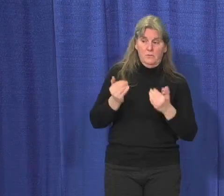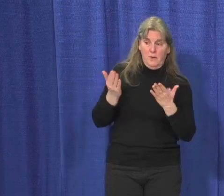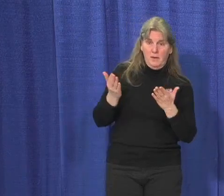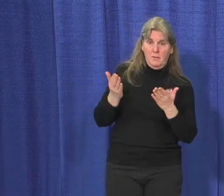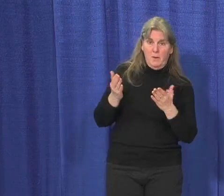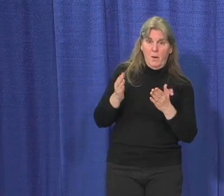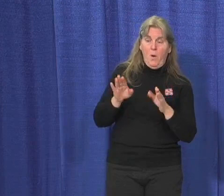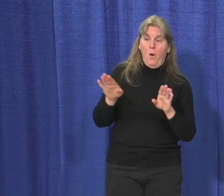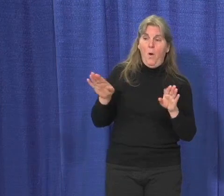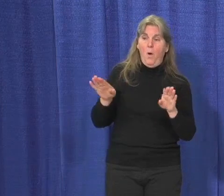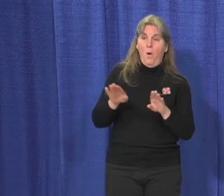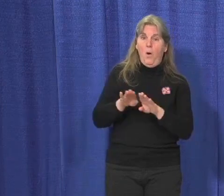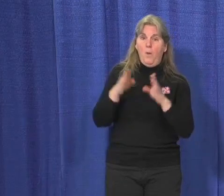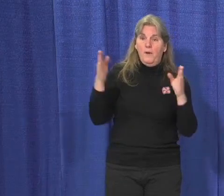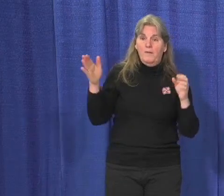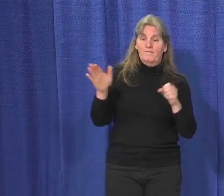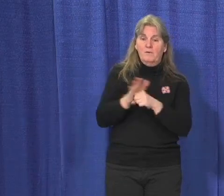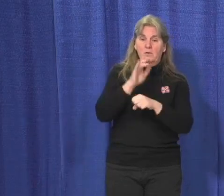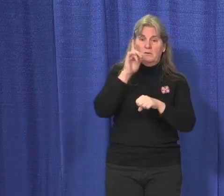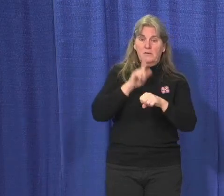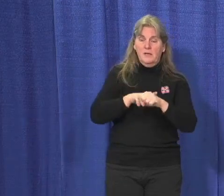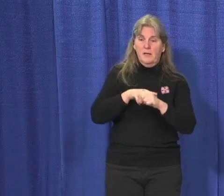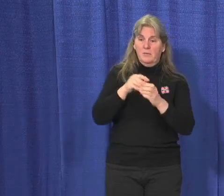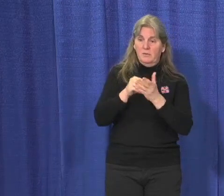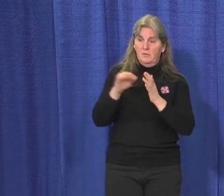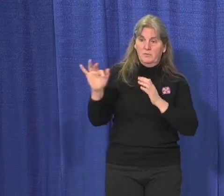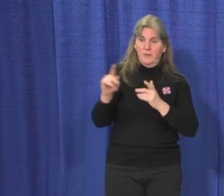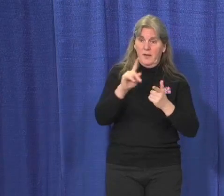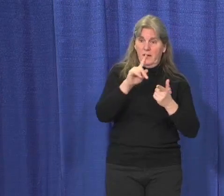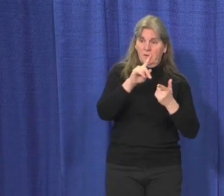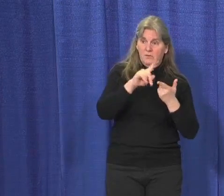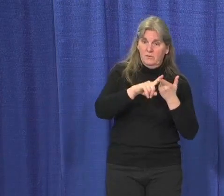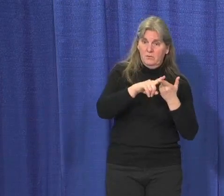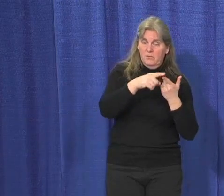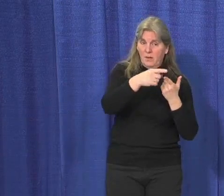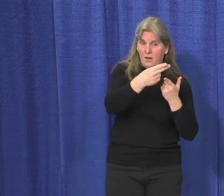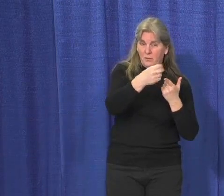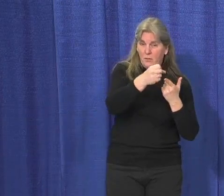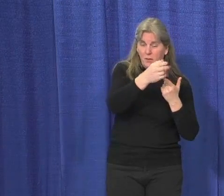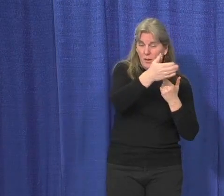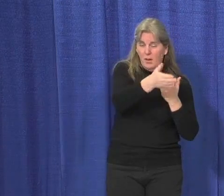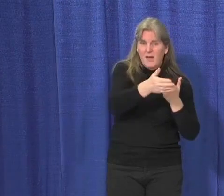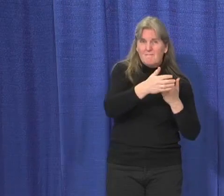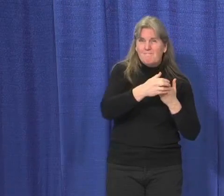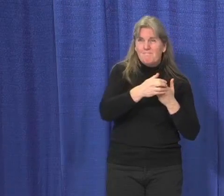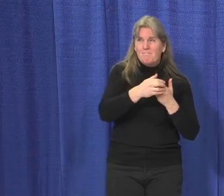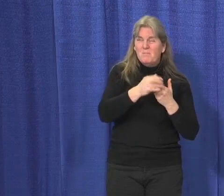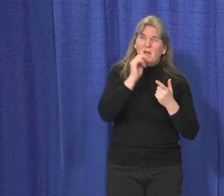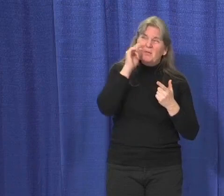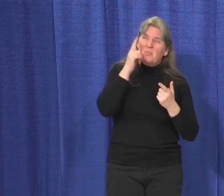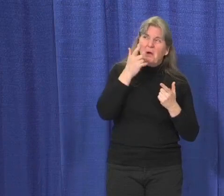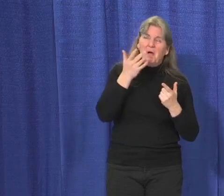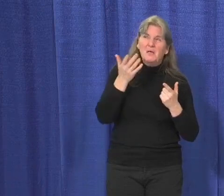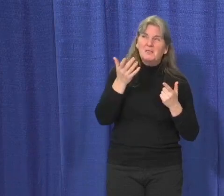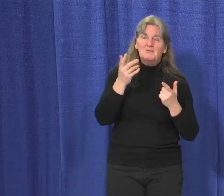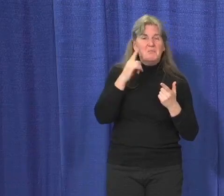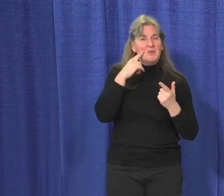were made we knew where the variants were going. They haven't surprised me at all.